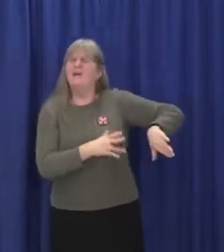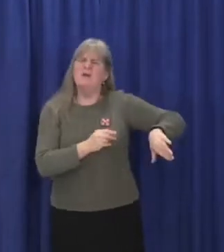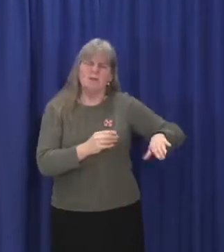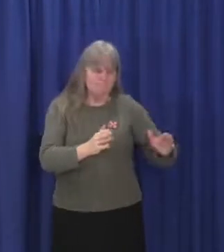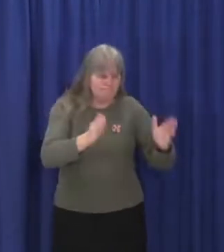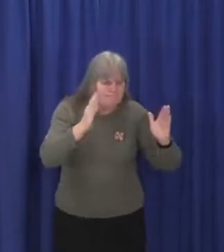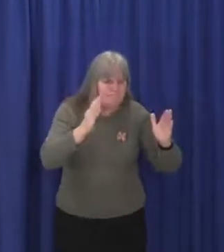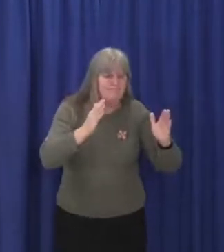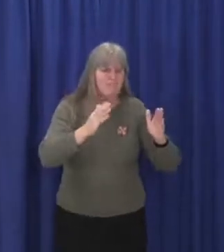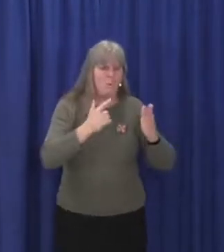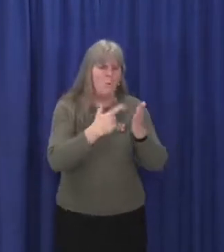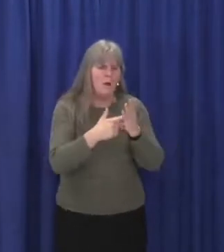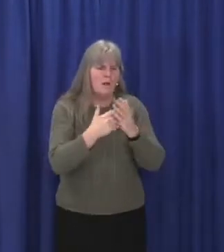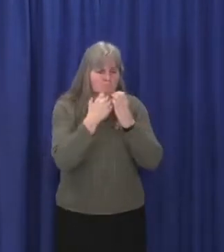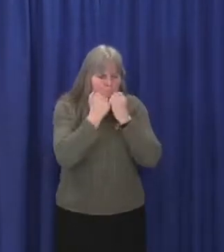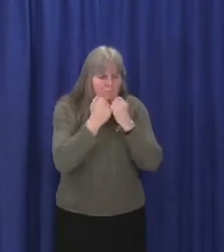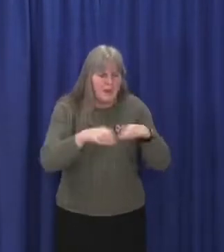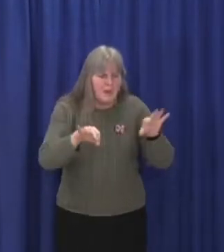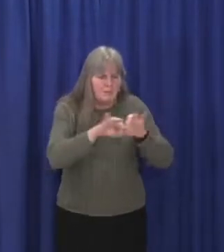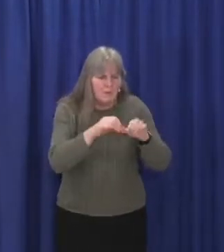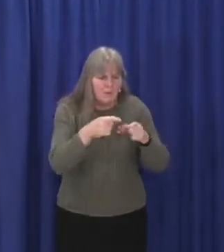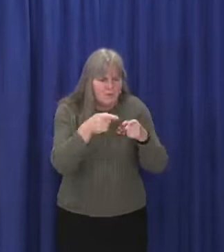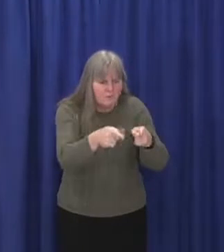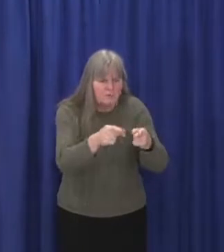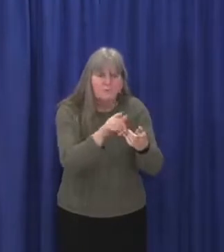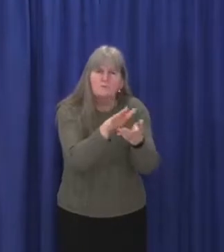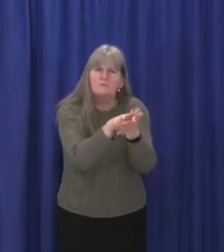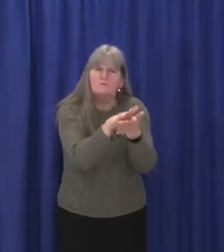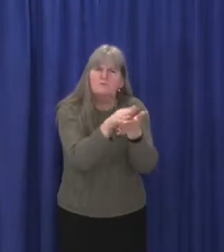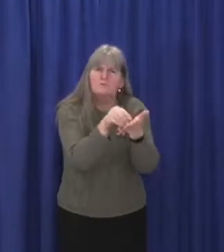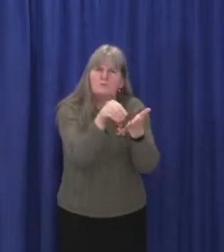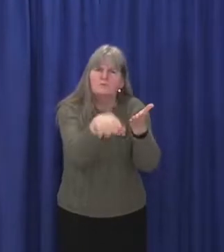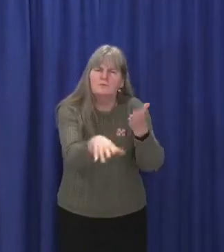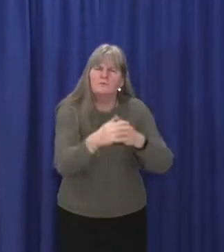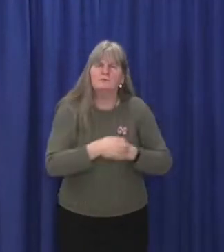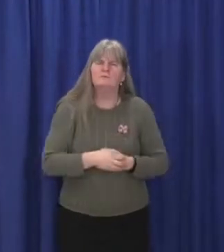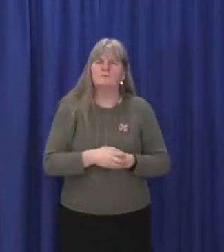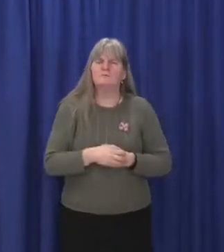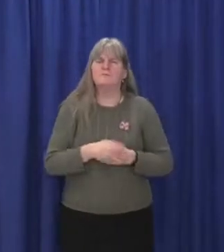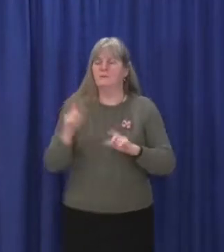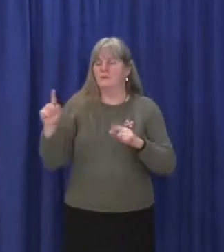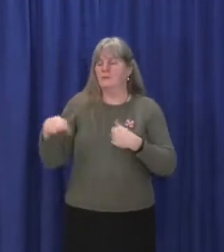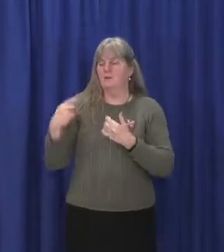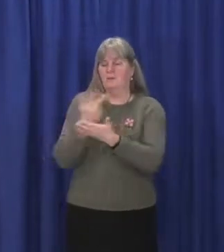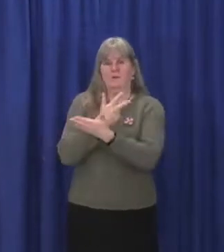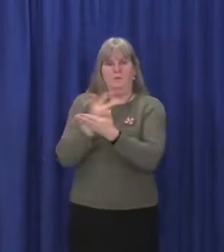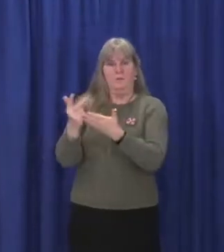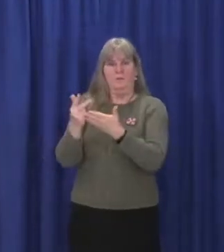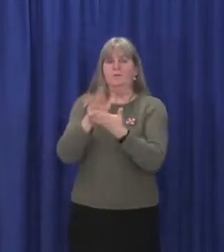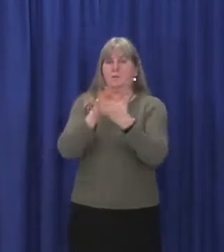Today marks three weeks since our schools reopened after the holiday break. For many of our schools